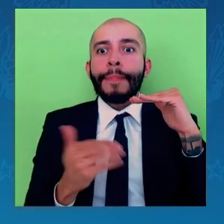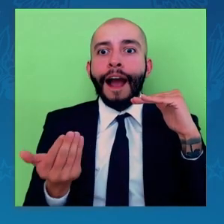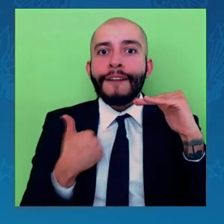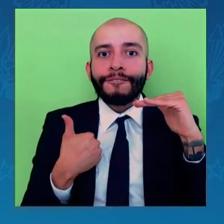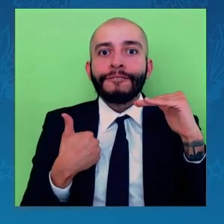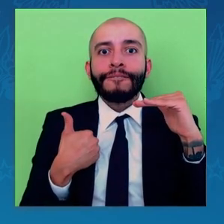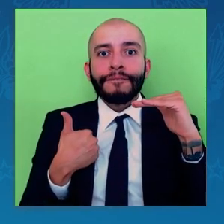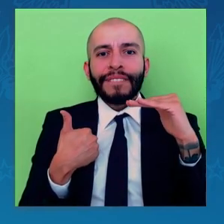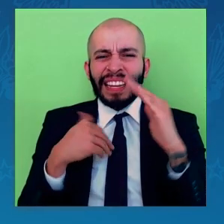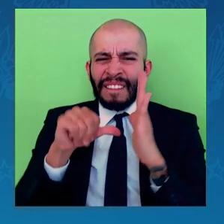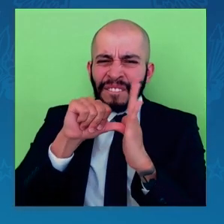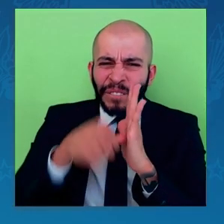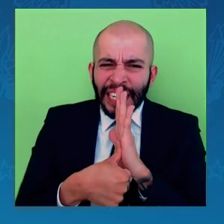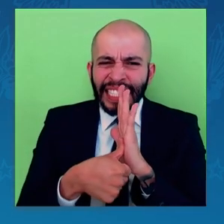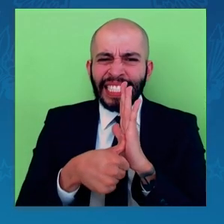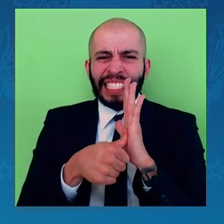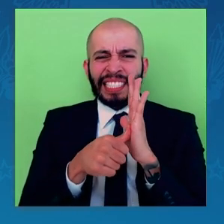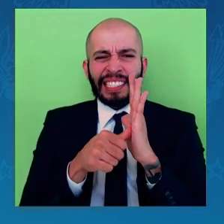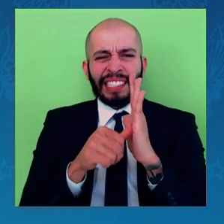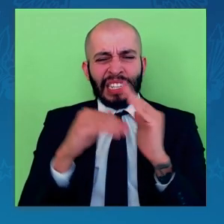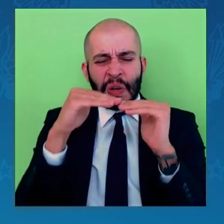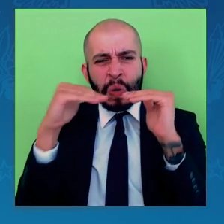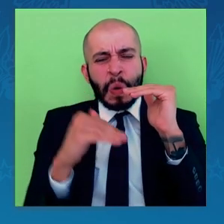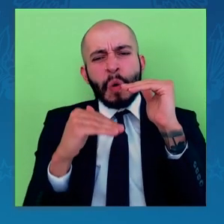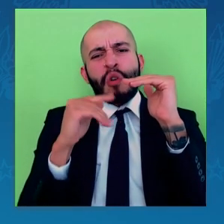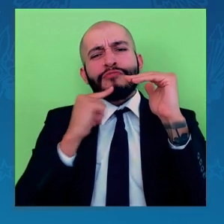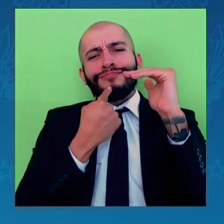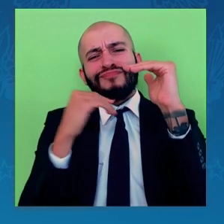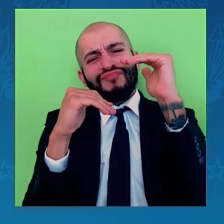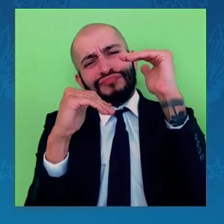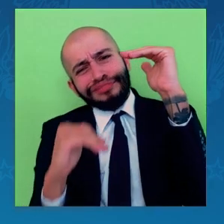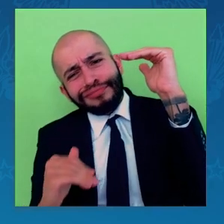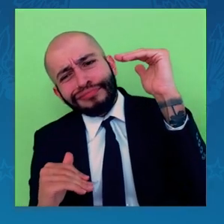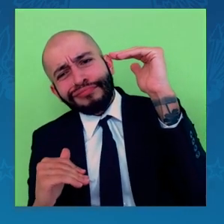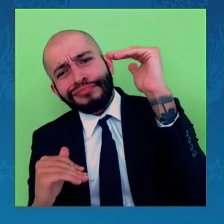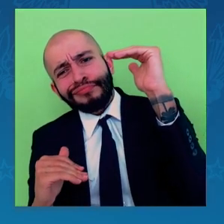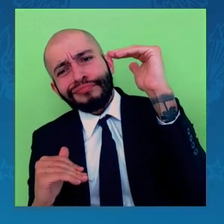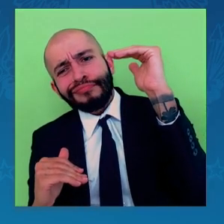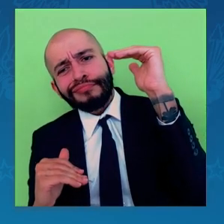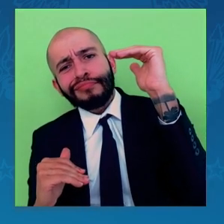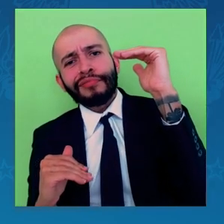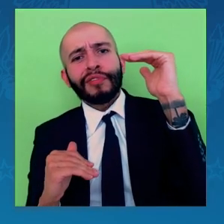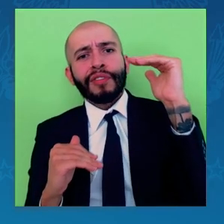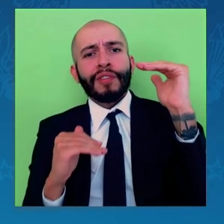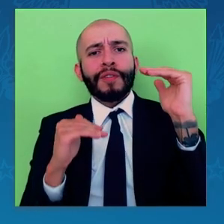When President Joe Biden and I took office, we knew that black communities, brown communities, native communities,